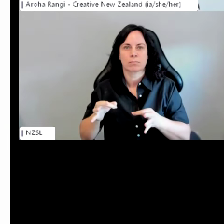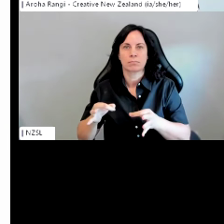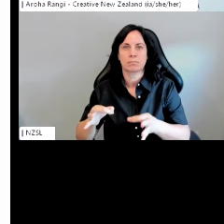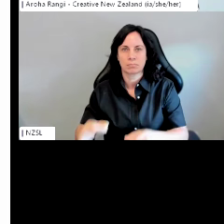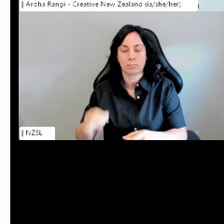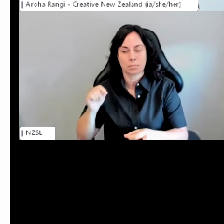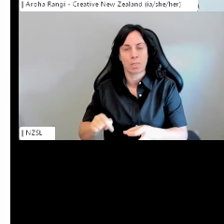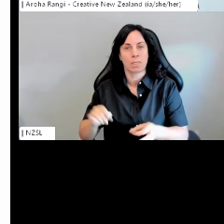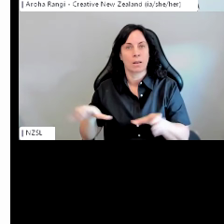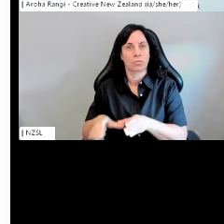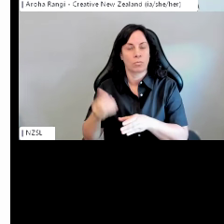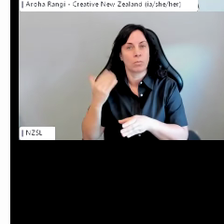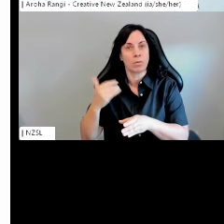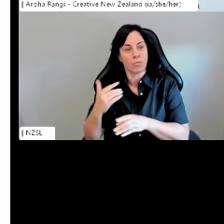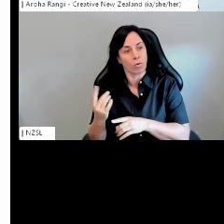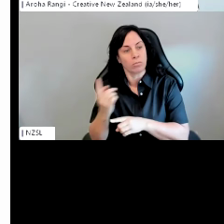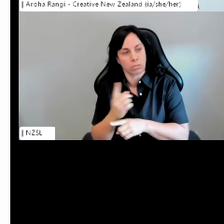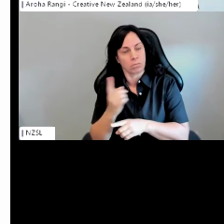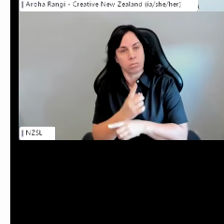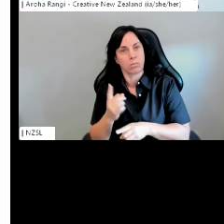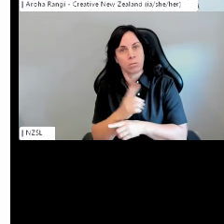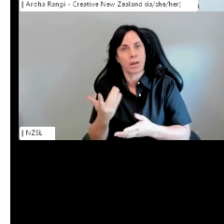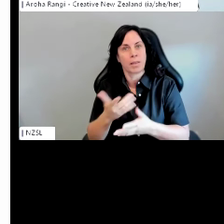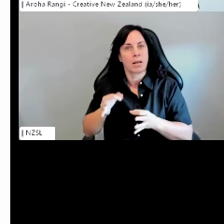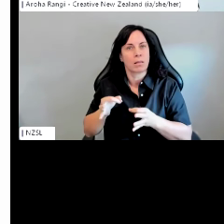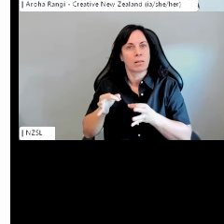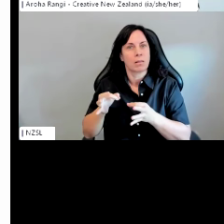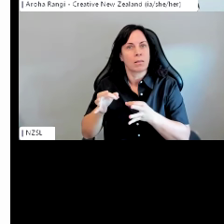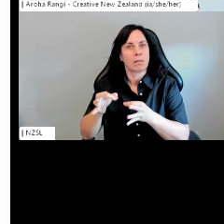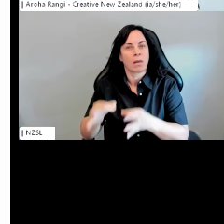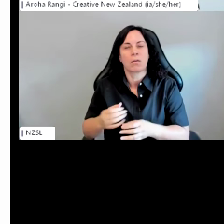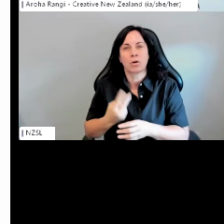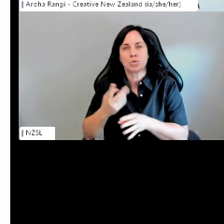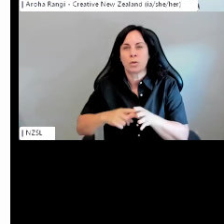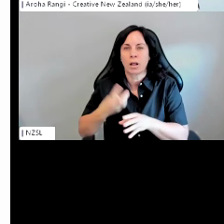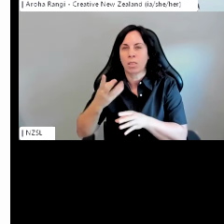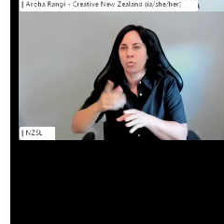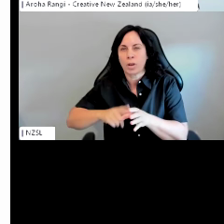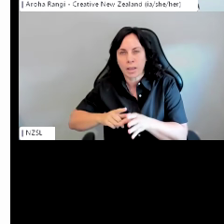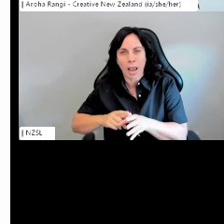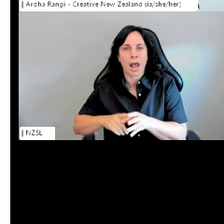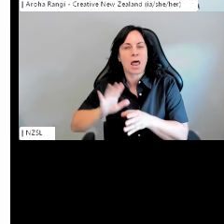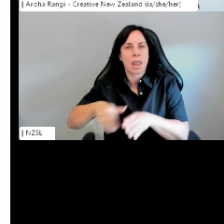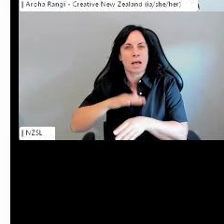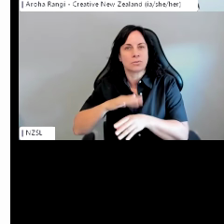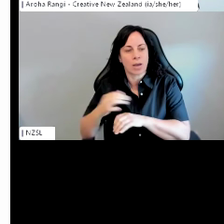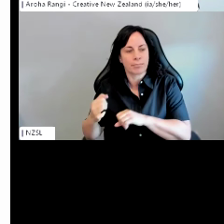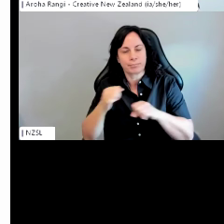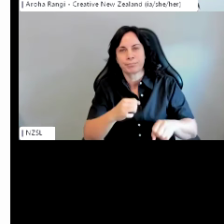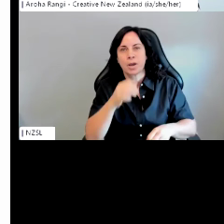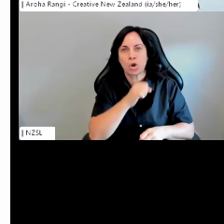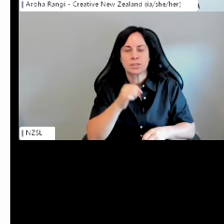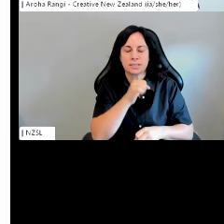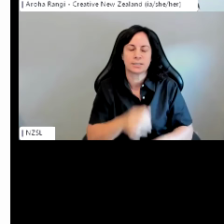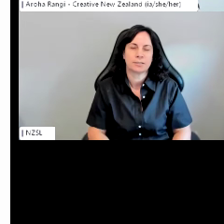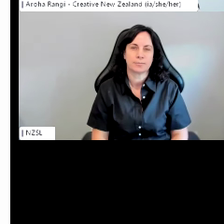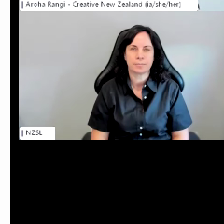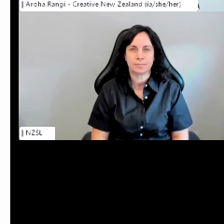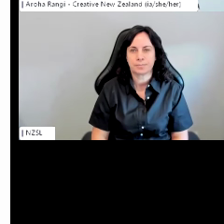in the past um 12 or or or or two years or in fact three years in some cases. So um we are uh we've